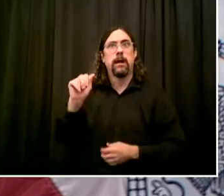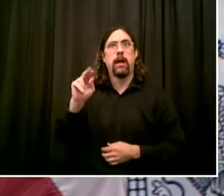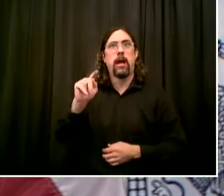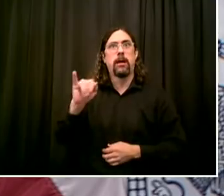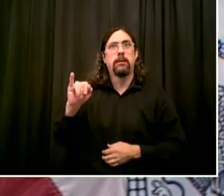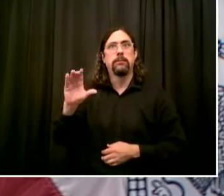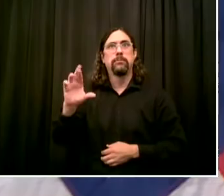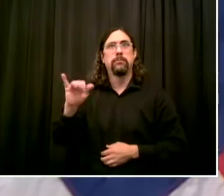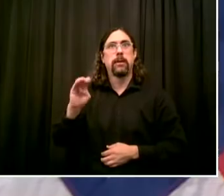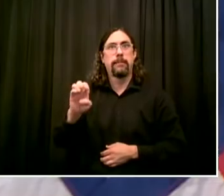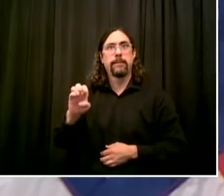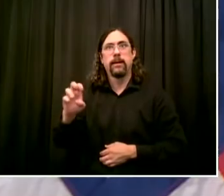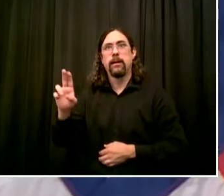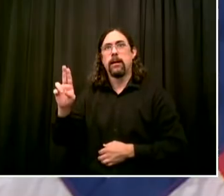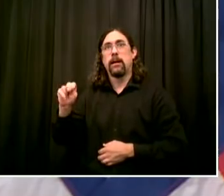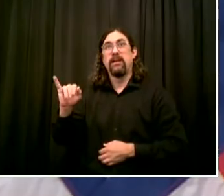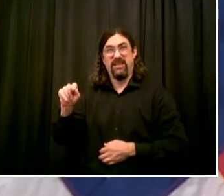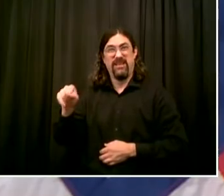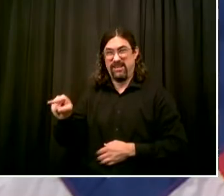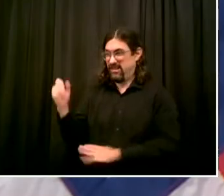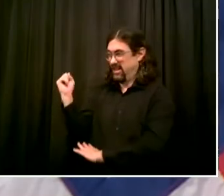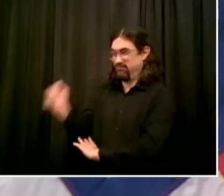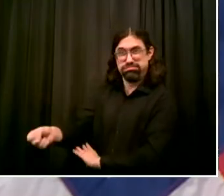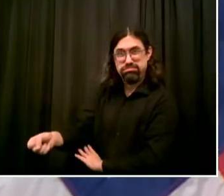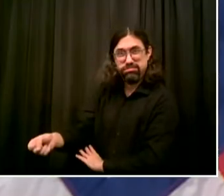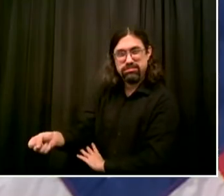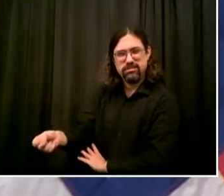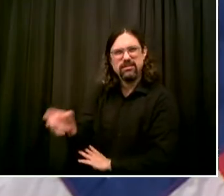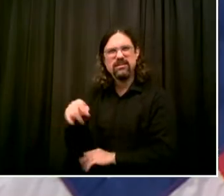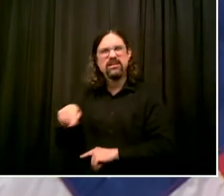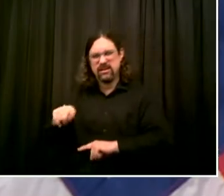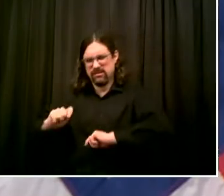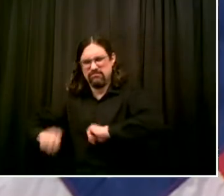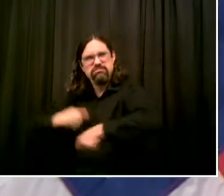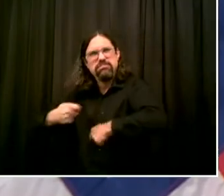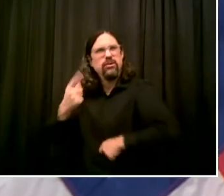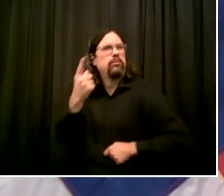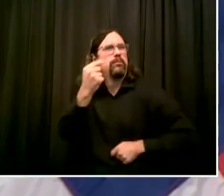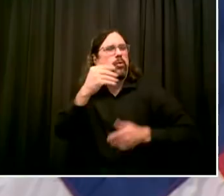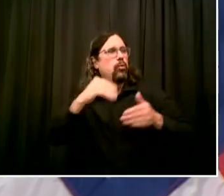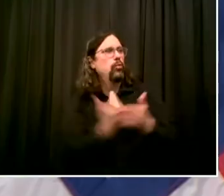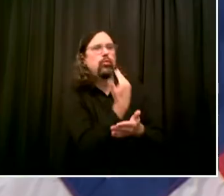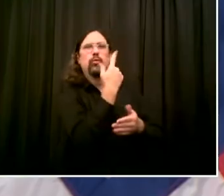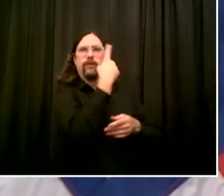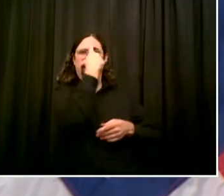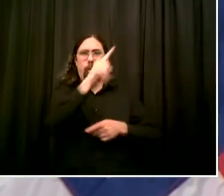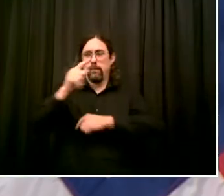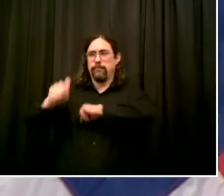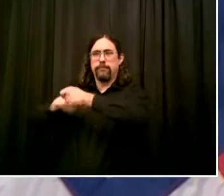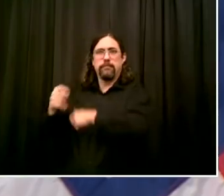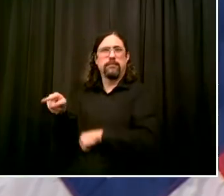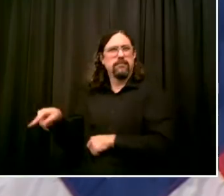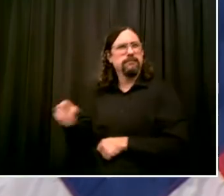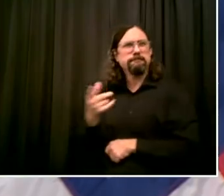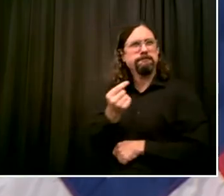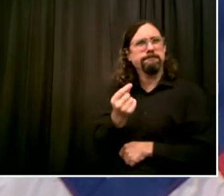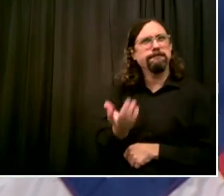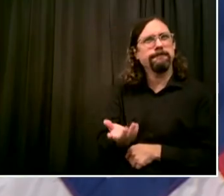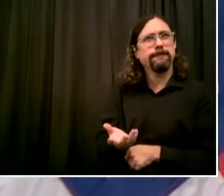OTHER UNITS FORDME SOMEWHAT ANALOGIST TO IT? THANK YOU FOR